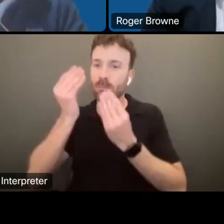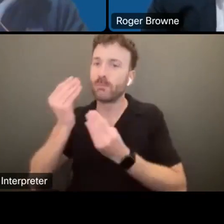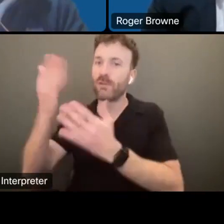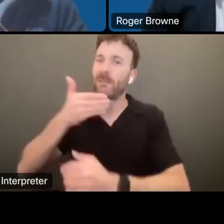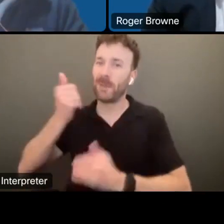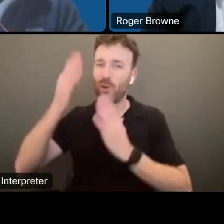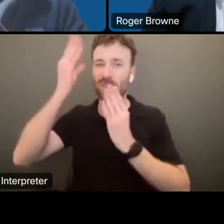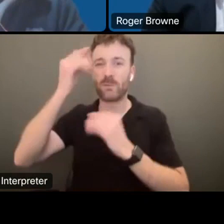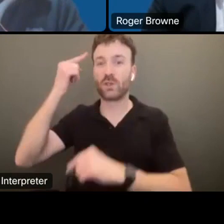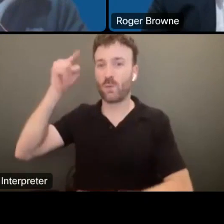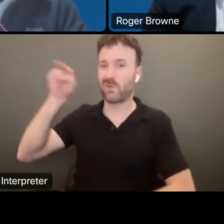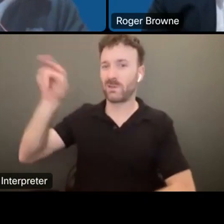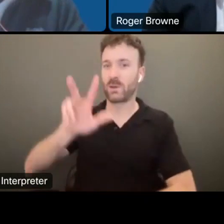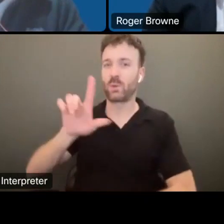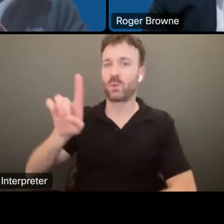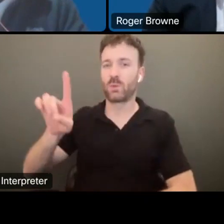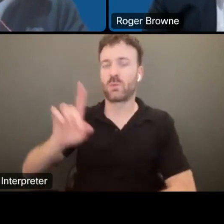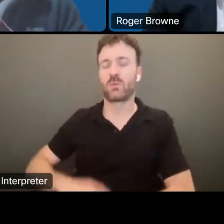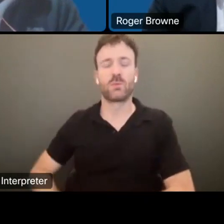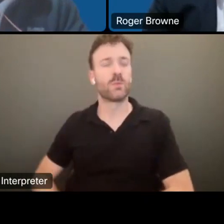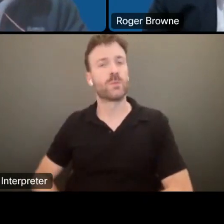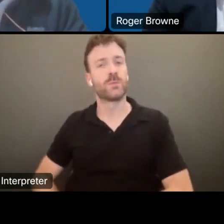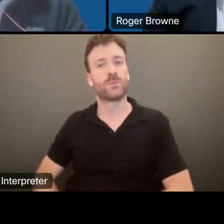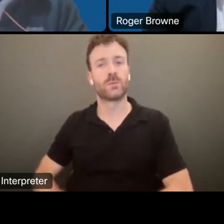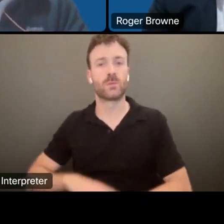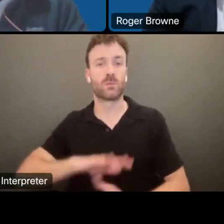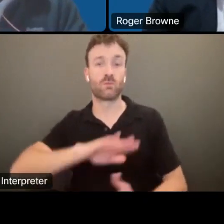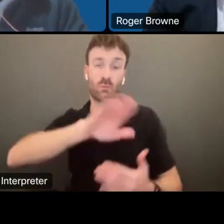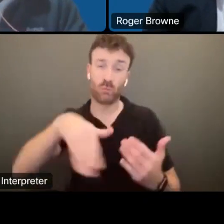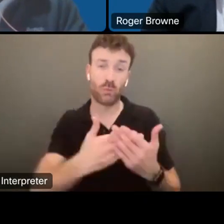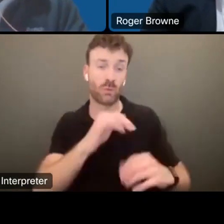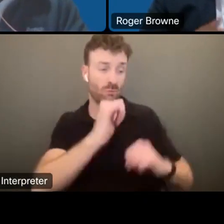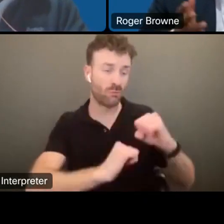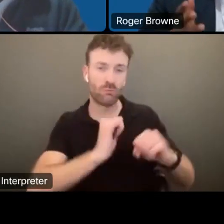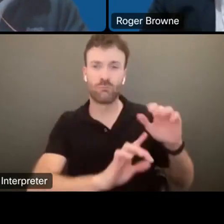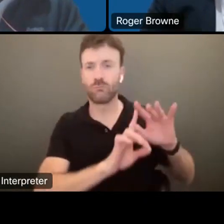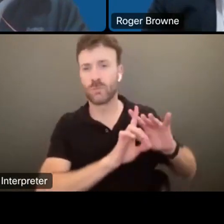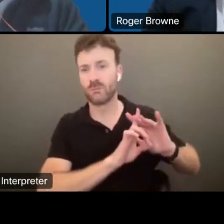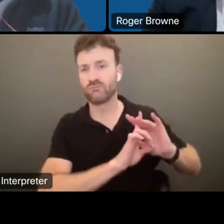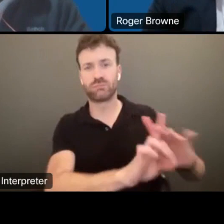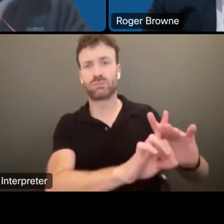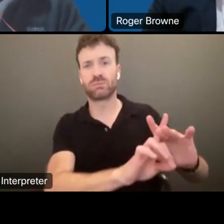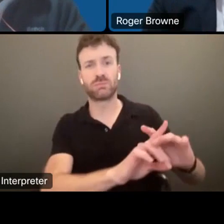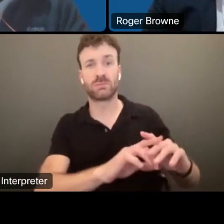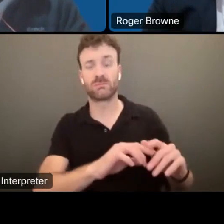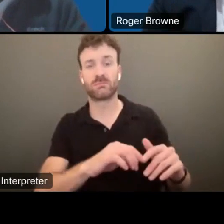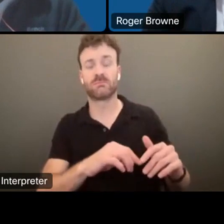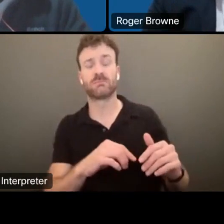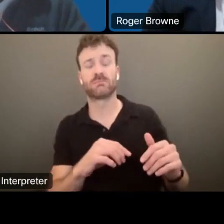Because it's been with all the construction that's suddenly shown up on our doorstep,